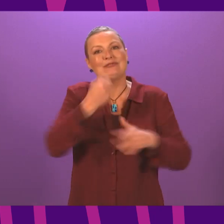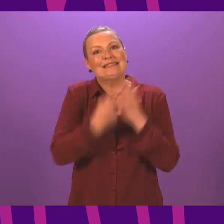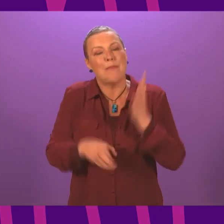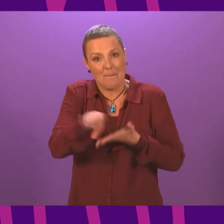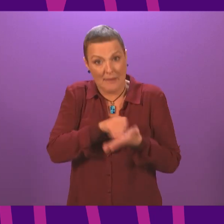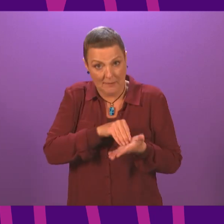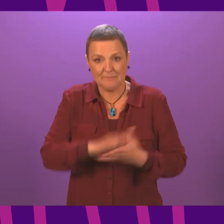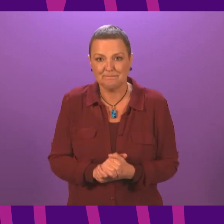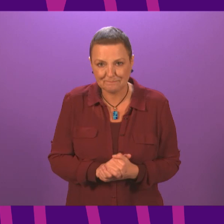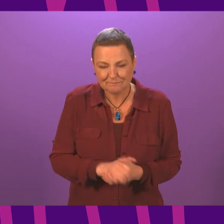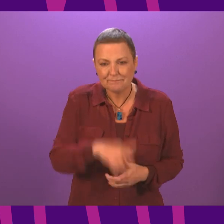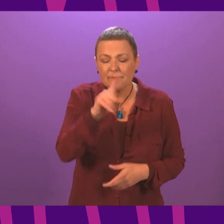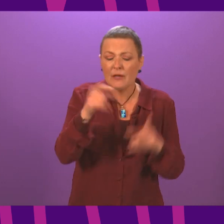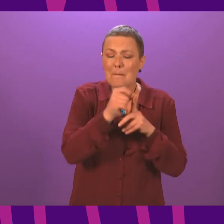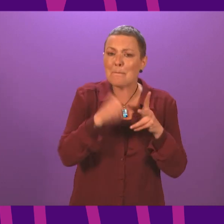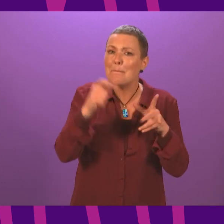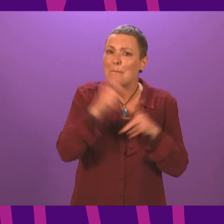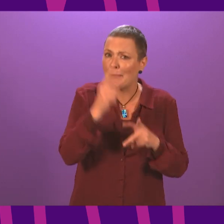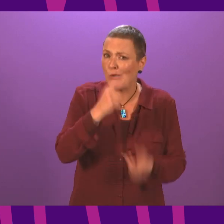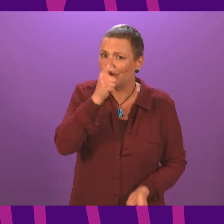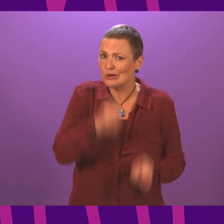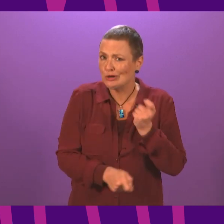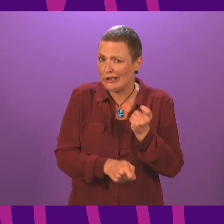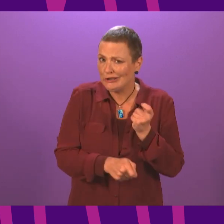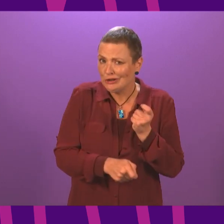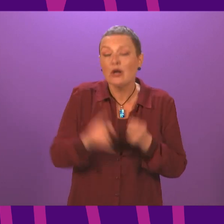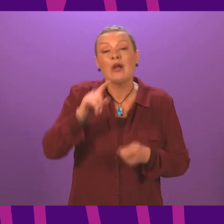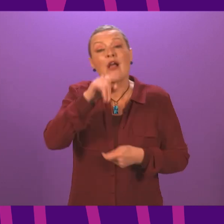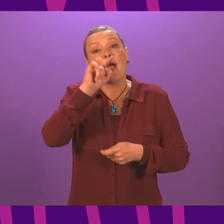will replace the DWP’s personal independence payment. That will begin with a pilot in